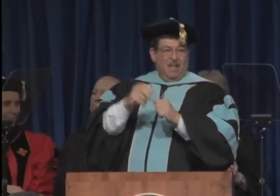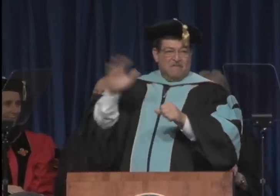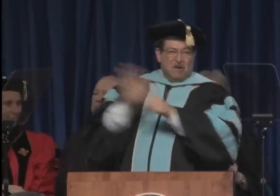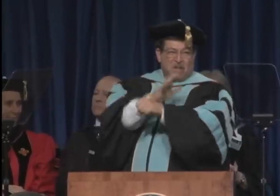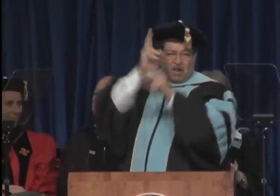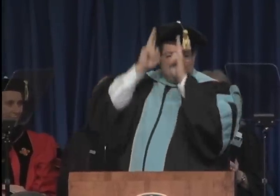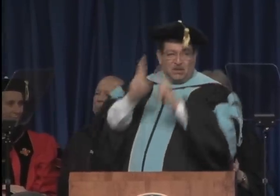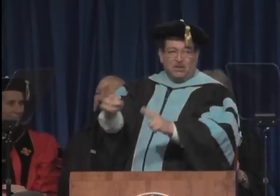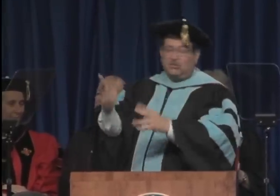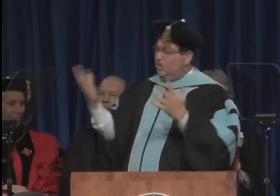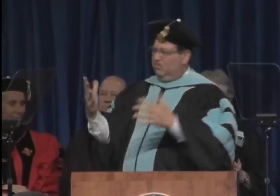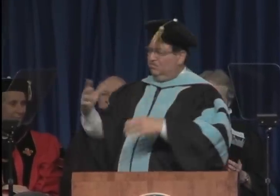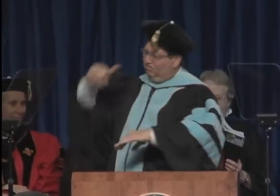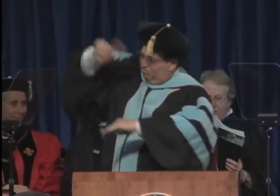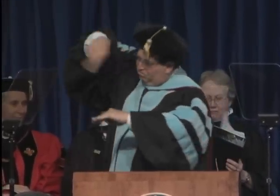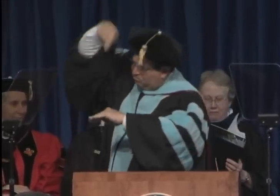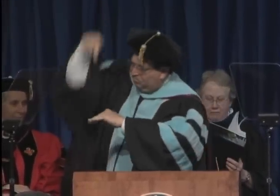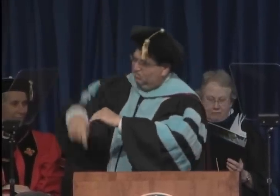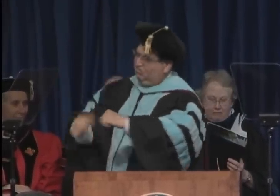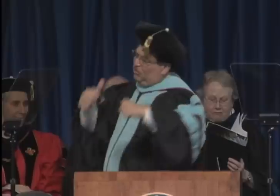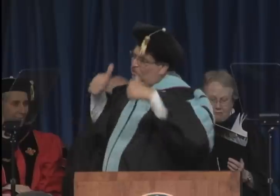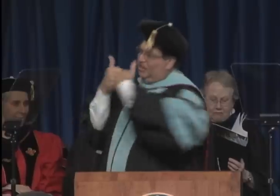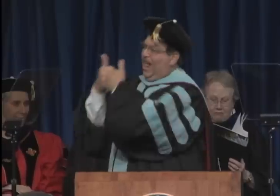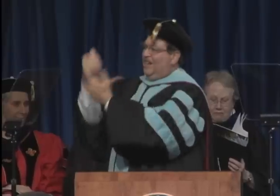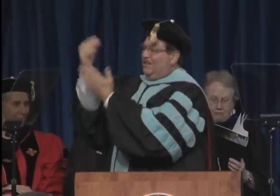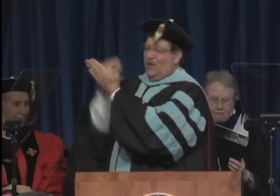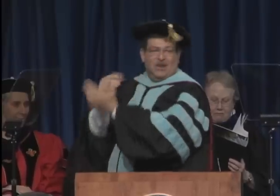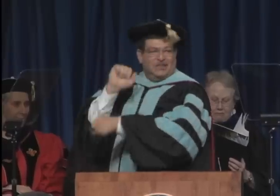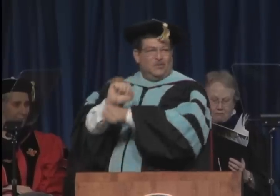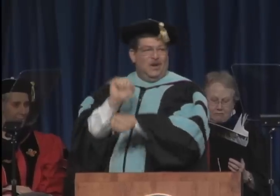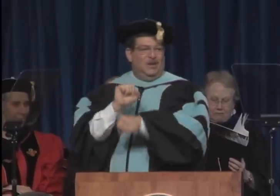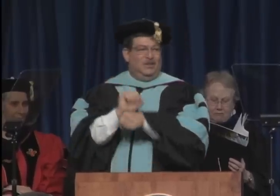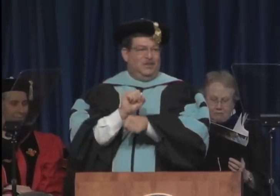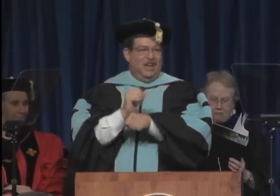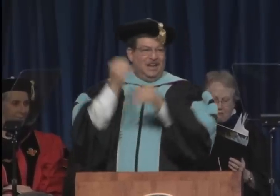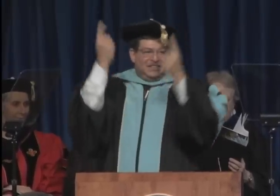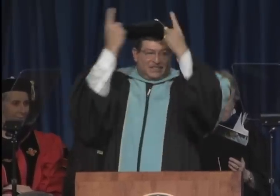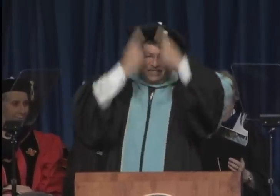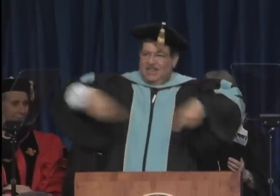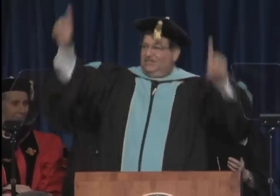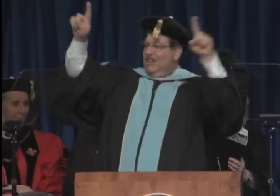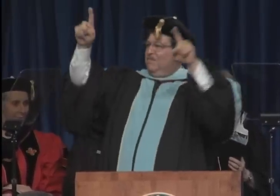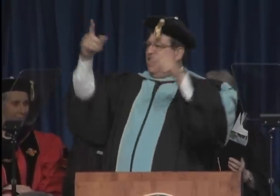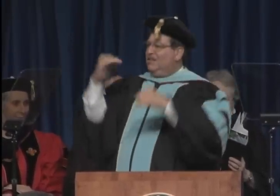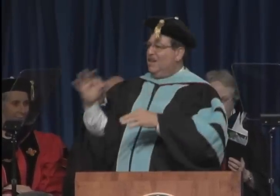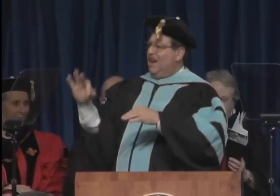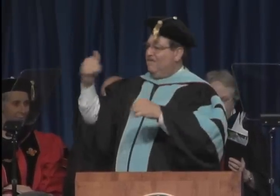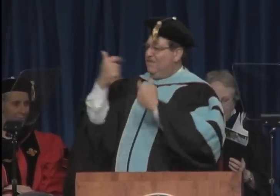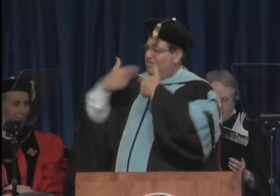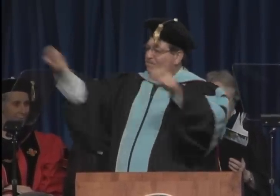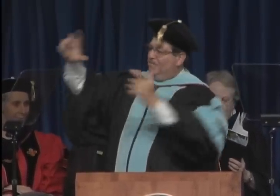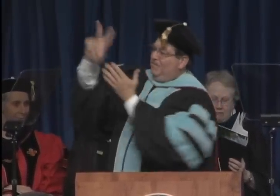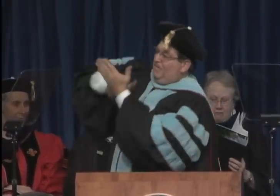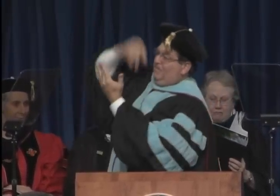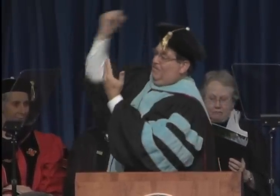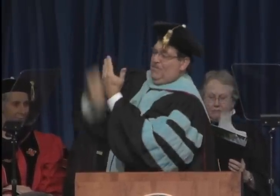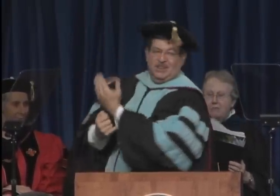which requires rigorous academic coursework, and successful completion of a Capstone project.